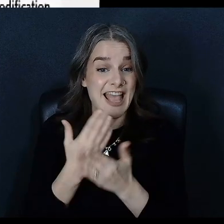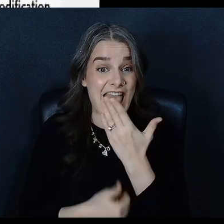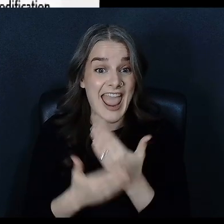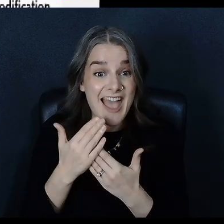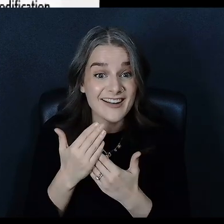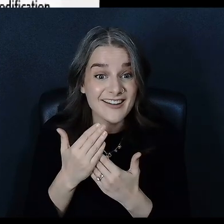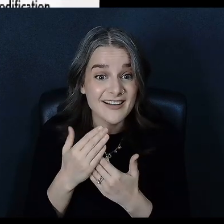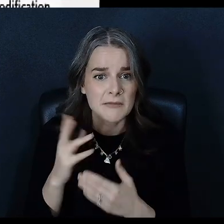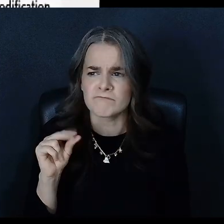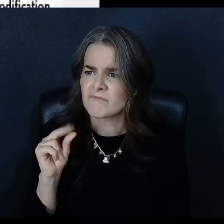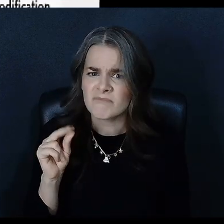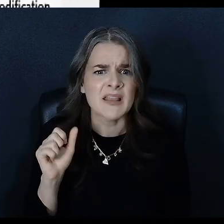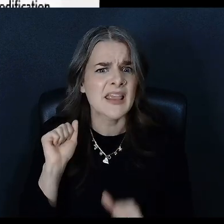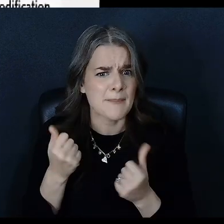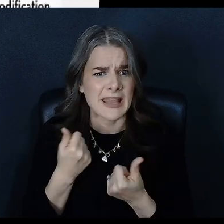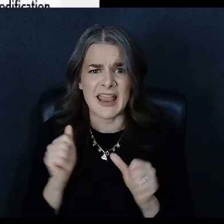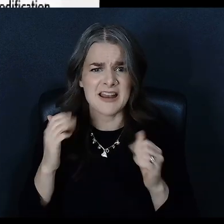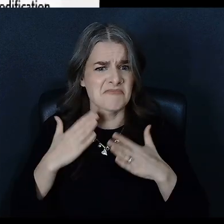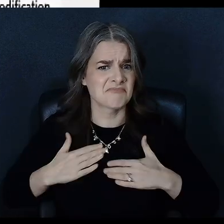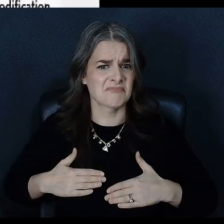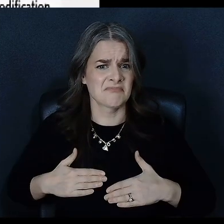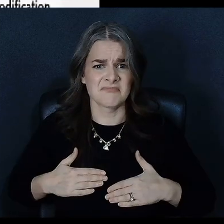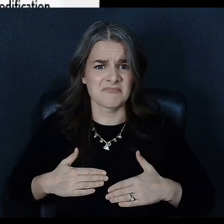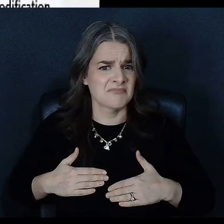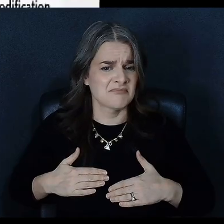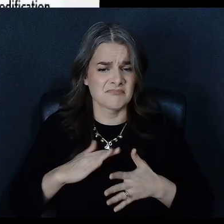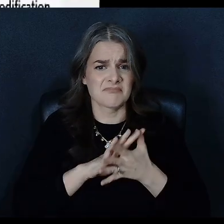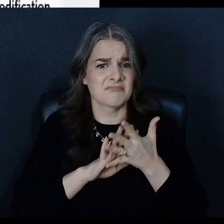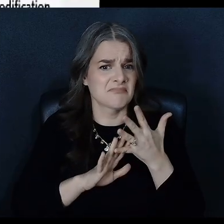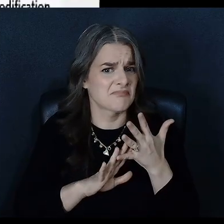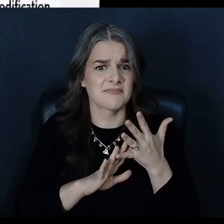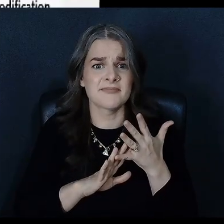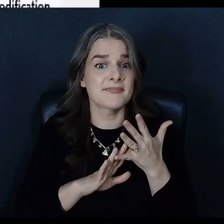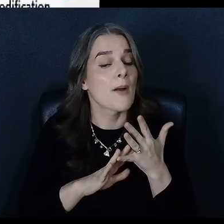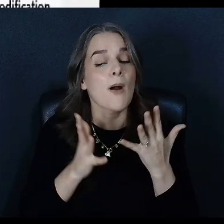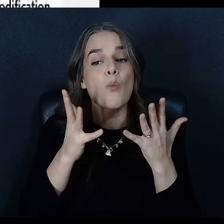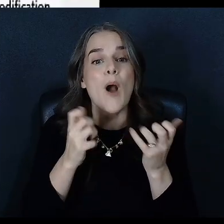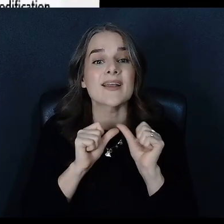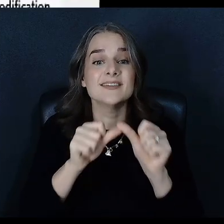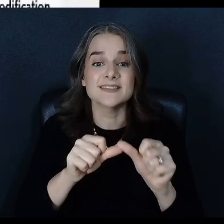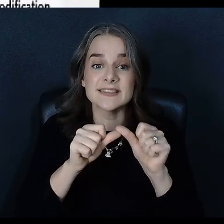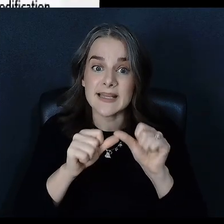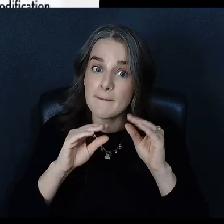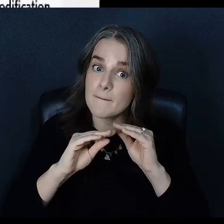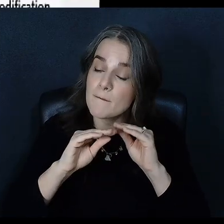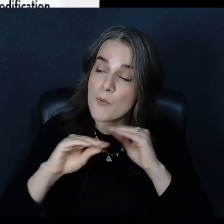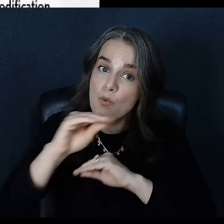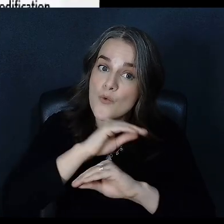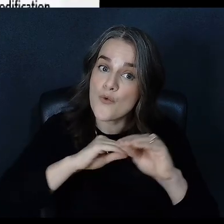What we're looking for is consistent movement. As we do that, we're thinking about how much force someone's going to use.